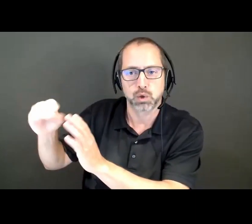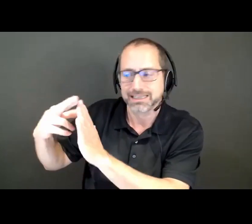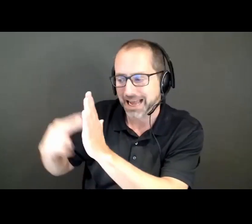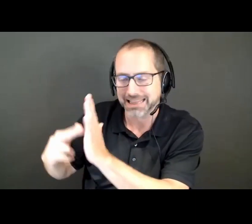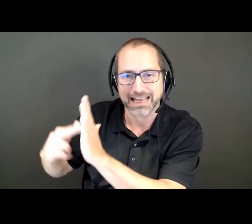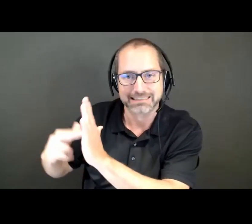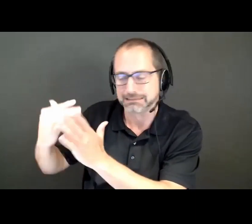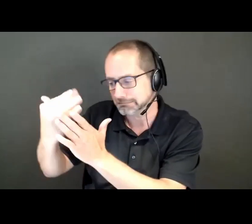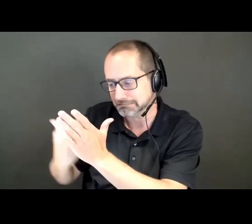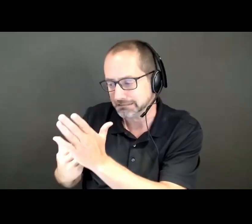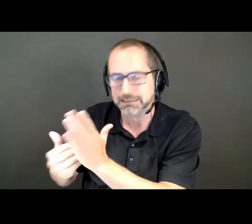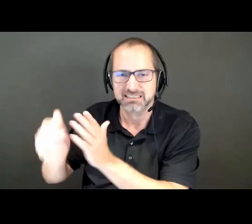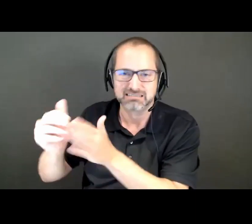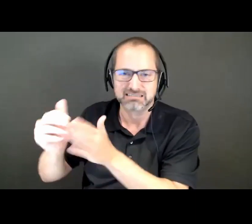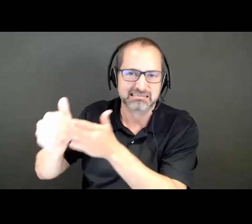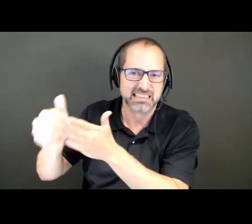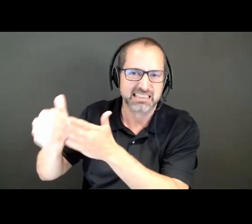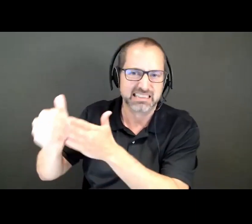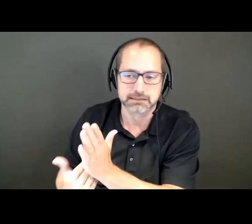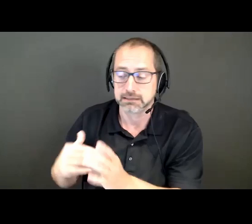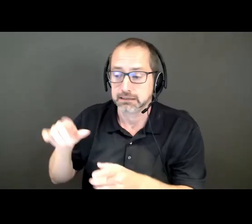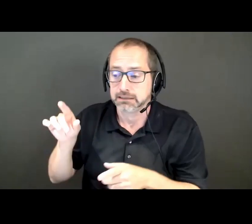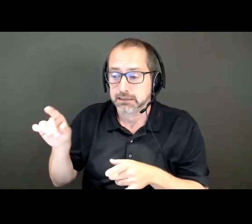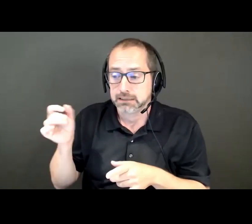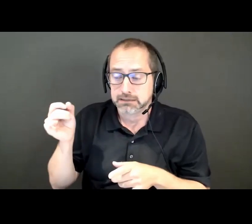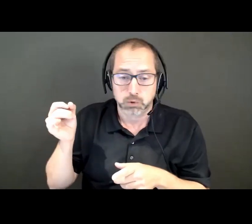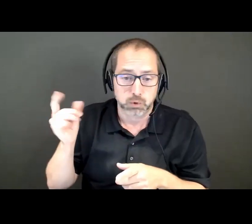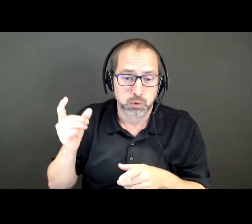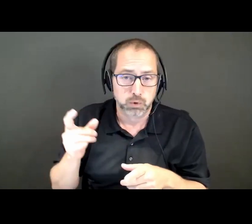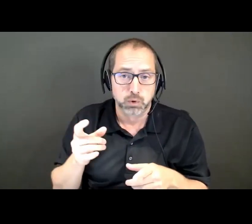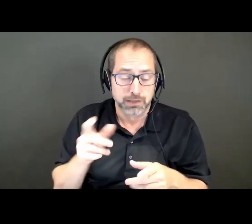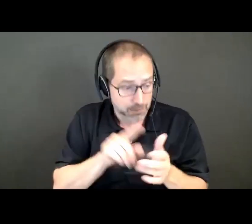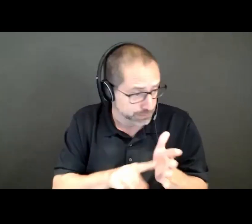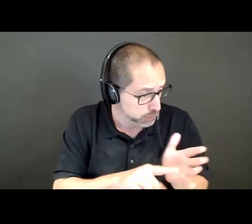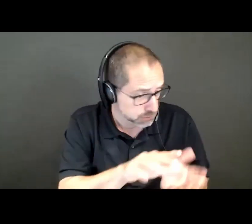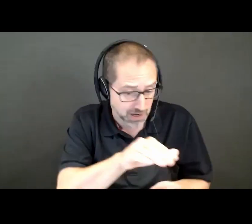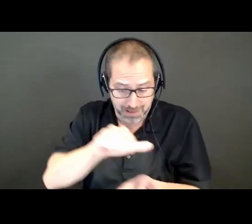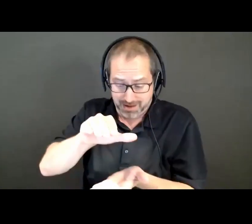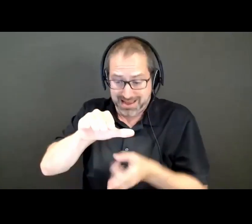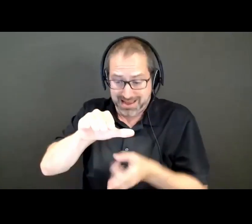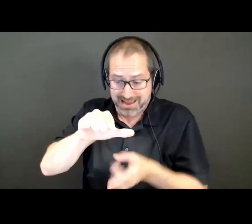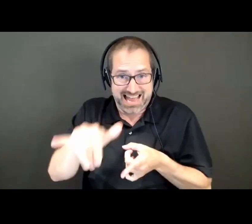in different contexts, but the translation, the passing of the information is one of the